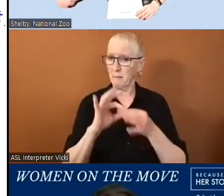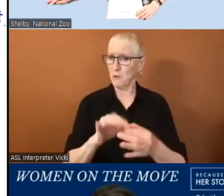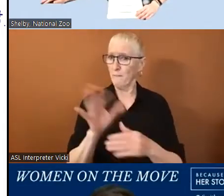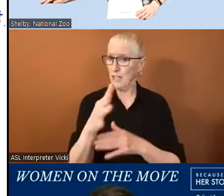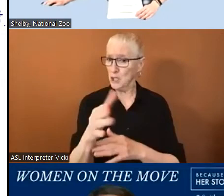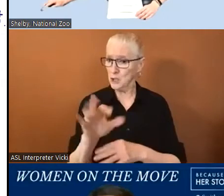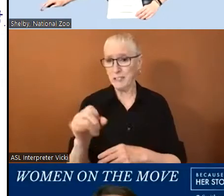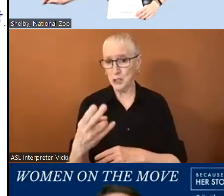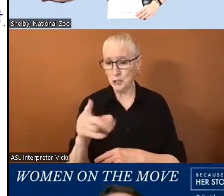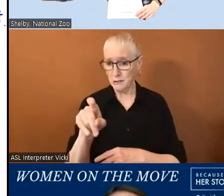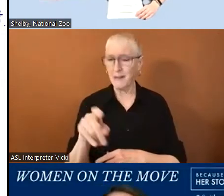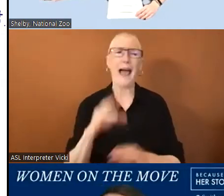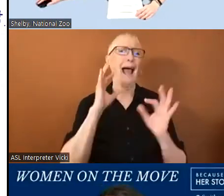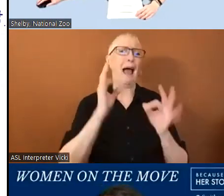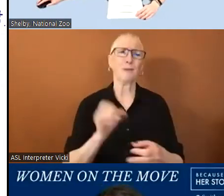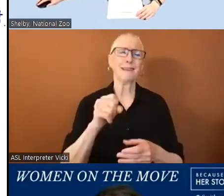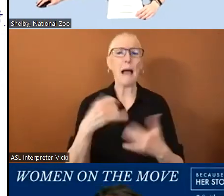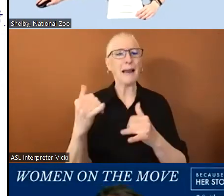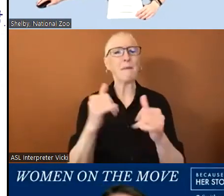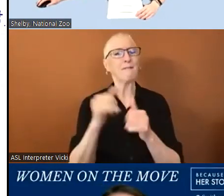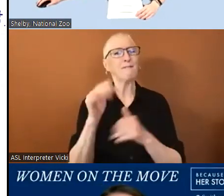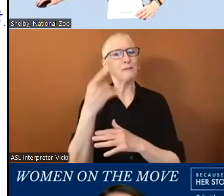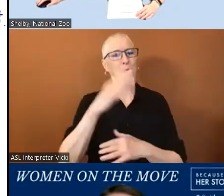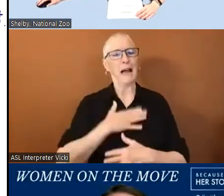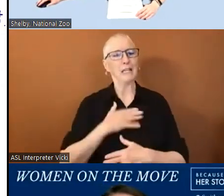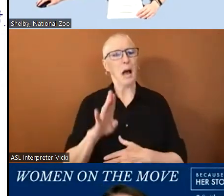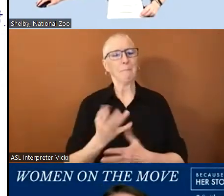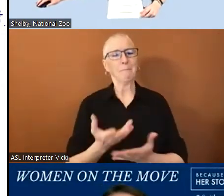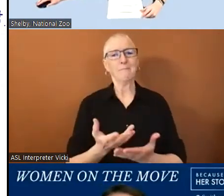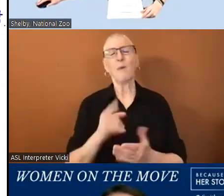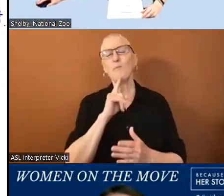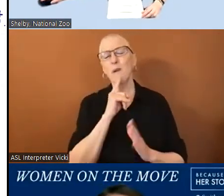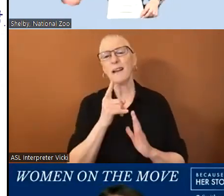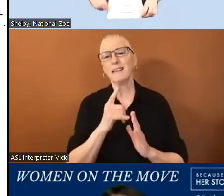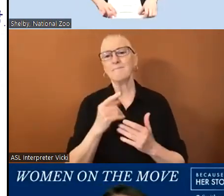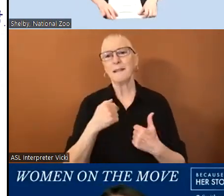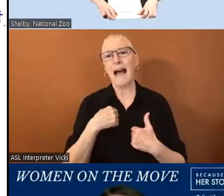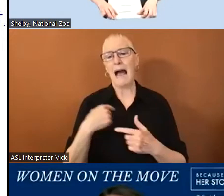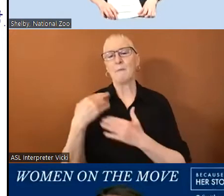Kim: Yeah, absolutely. I get to play with fish for my job, but basically I'm responsible for conducting